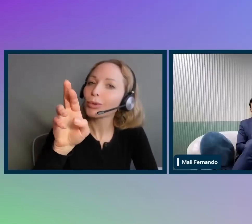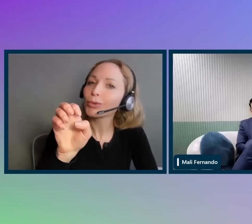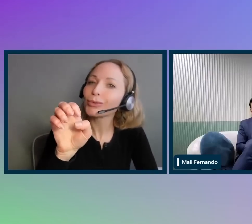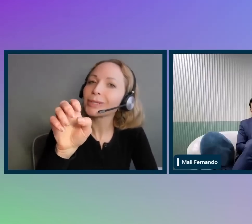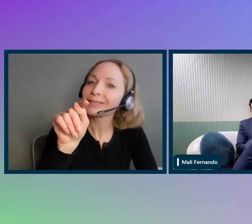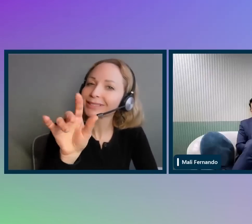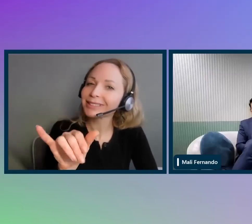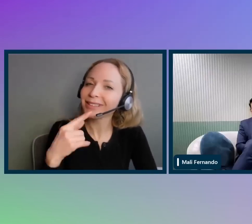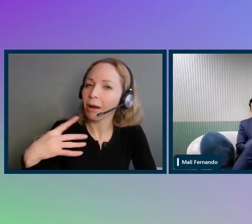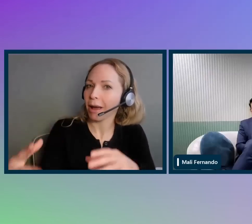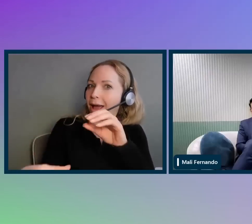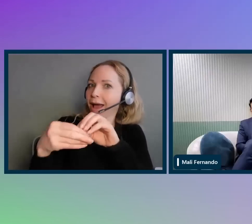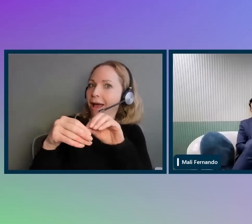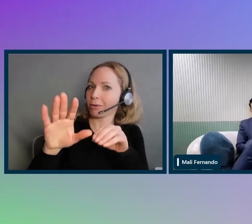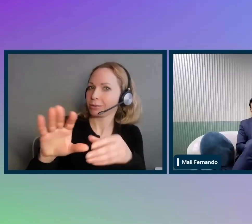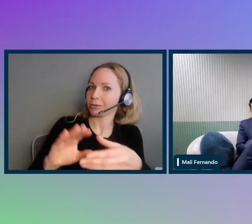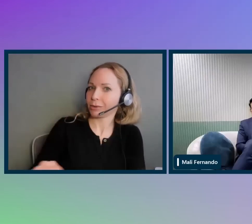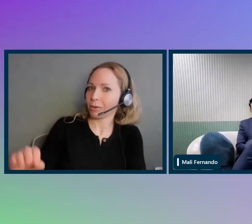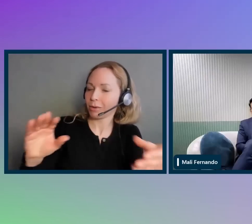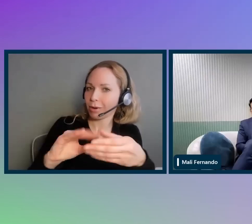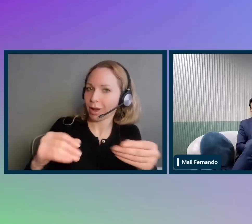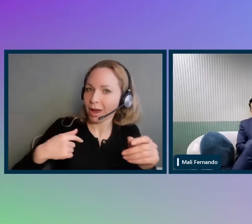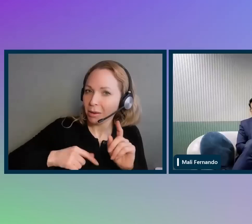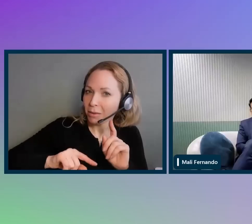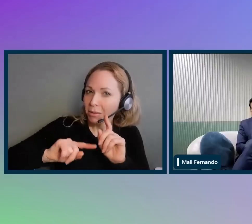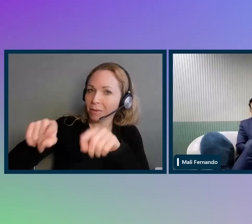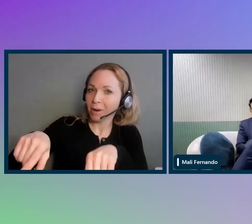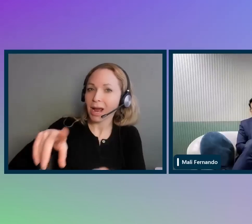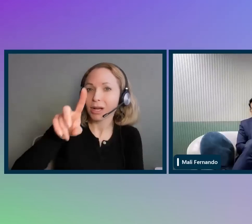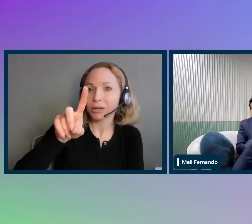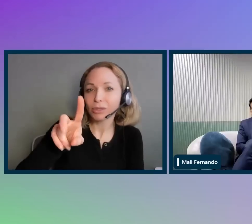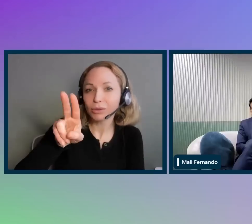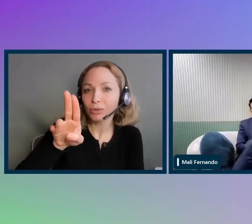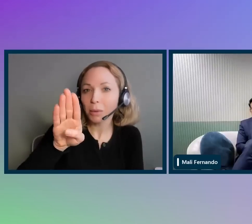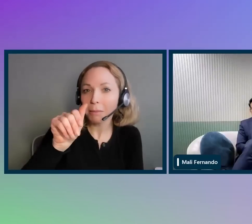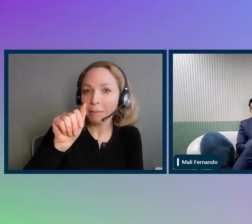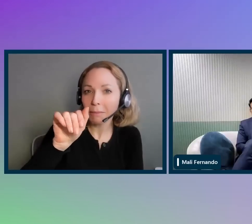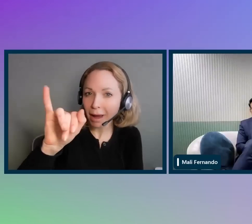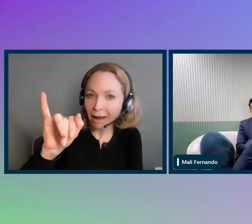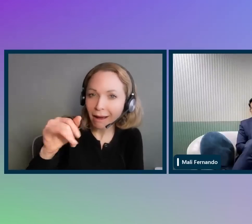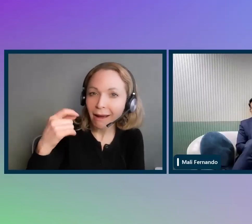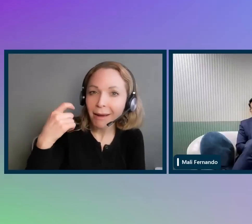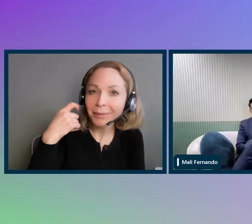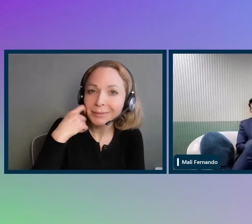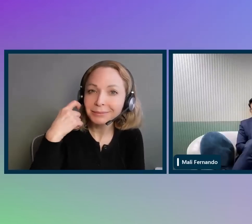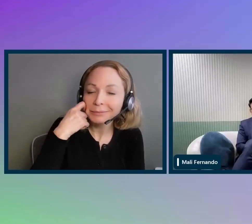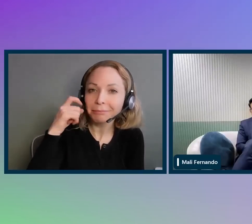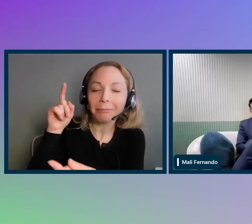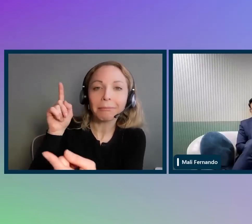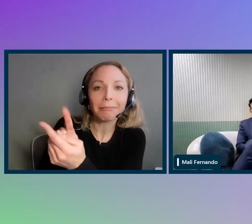and I met a blind artist from India who also banks with your banks.